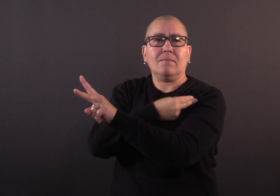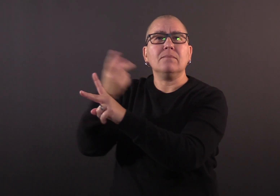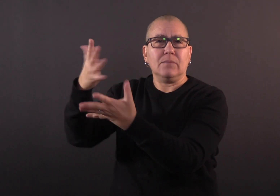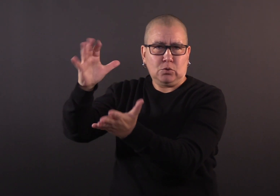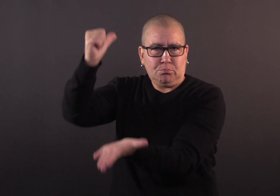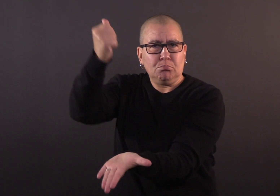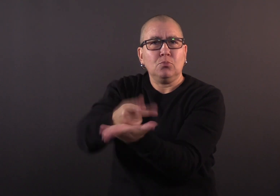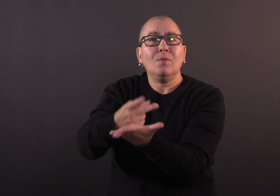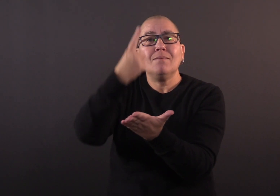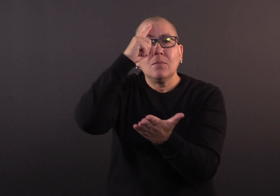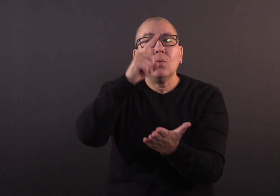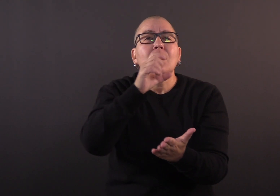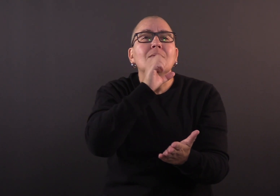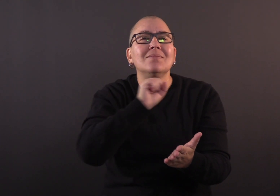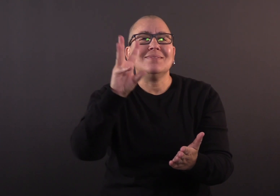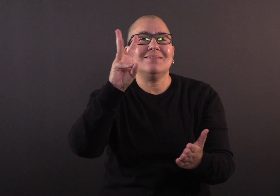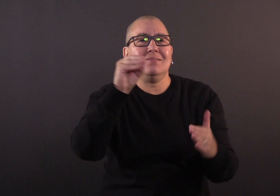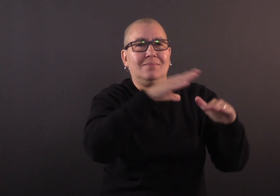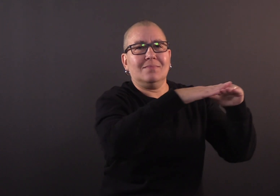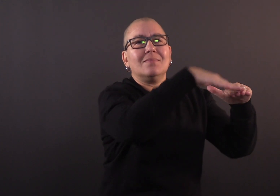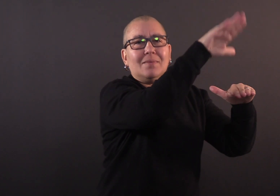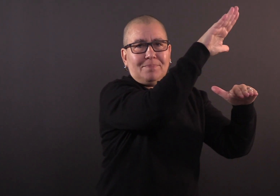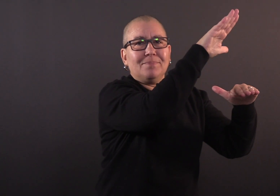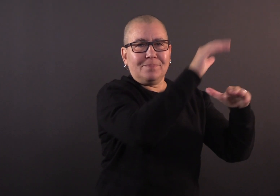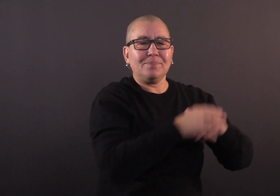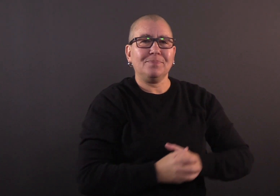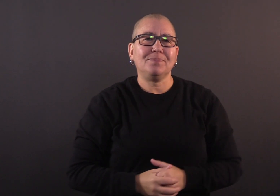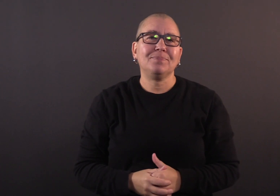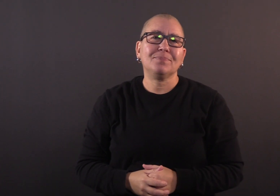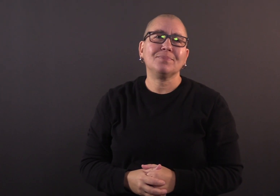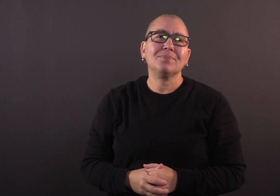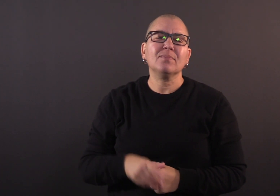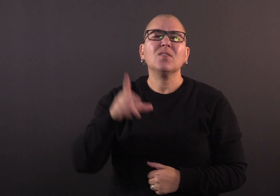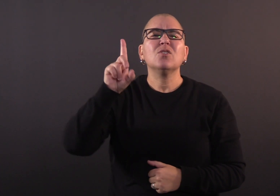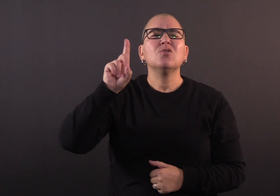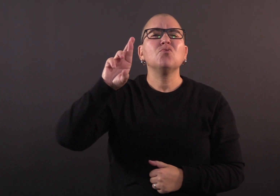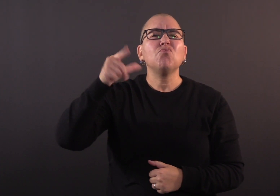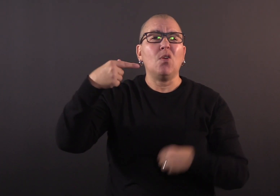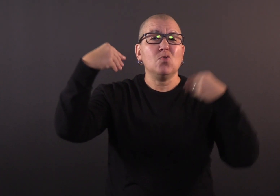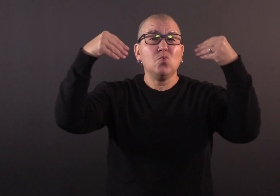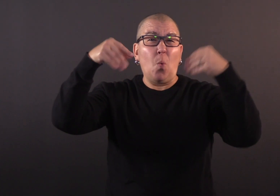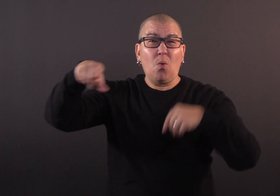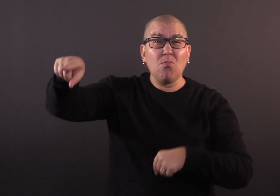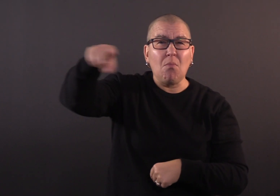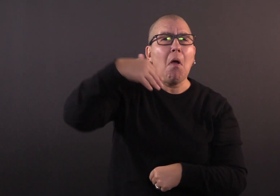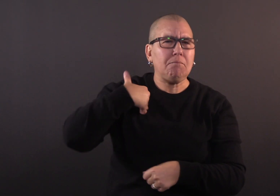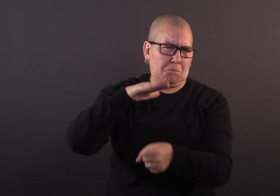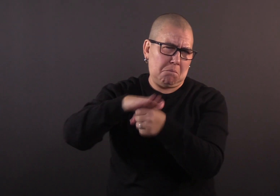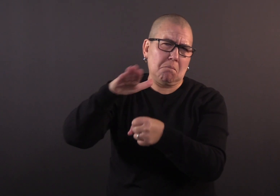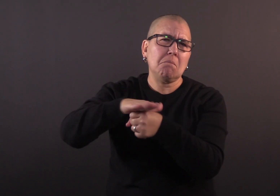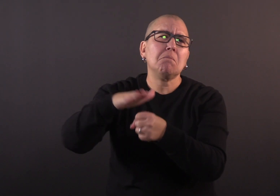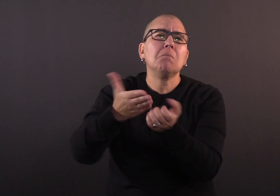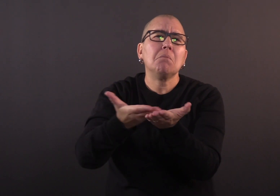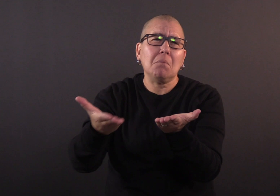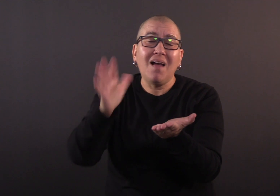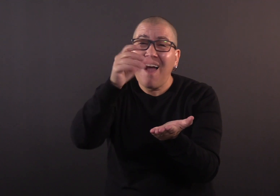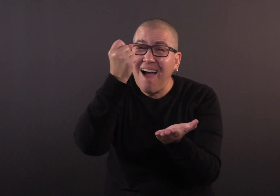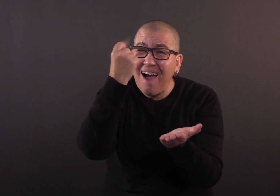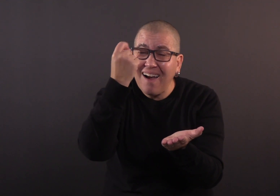because the CDC recommended that seniors talk with their doctors about the new vaccine.